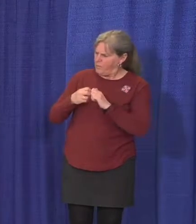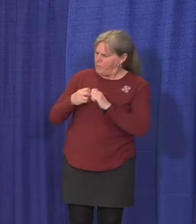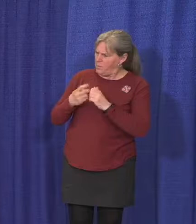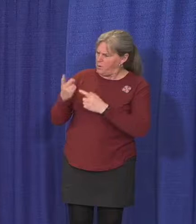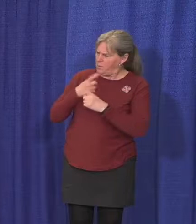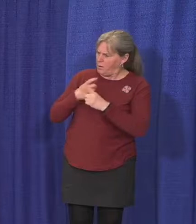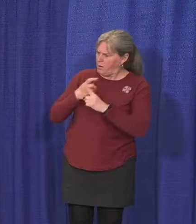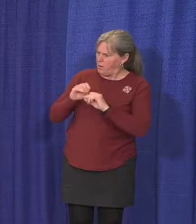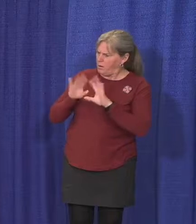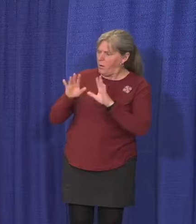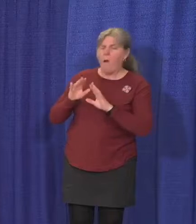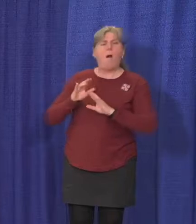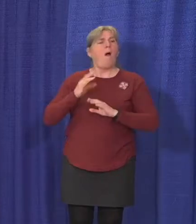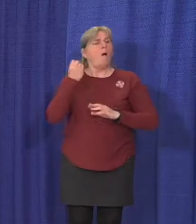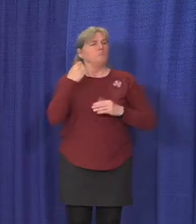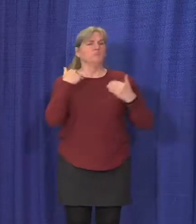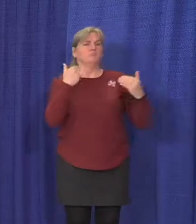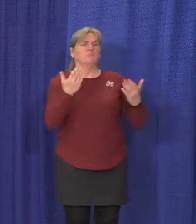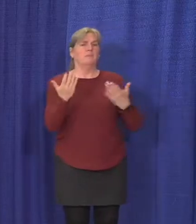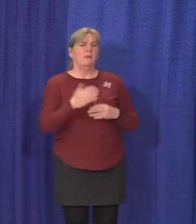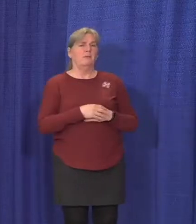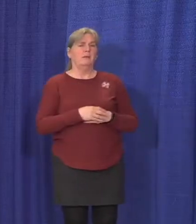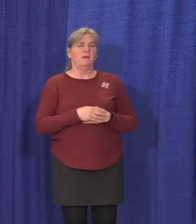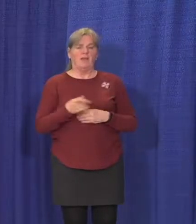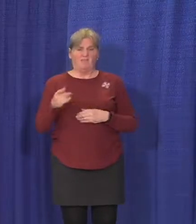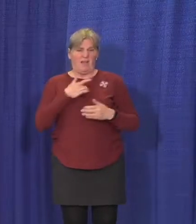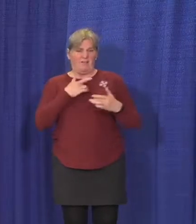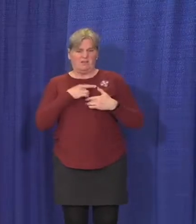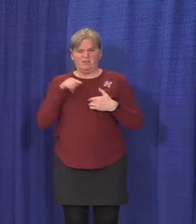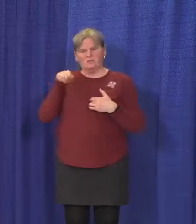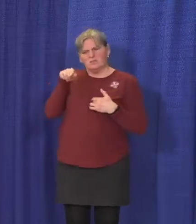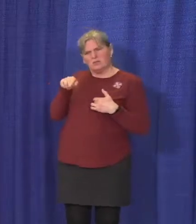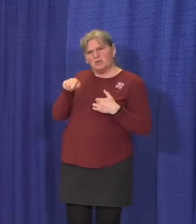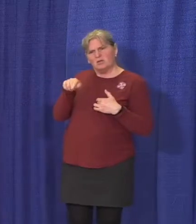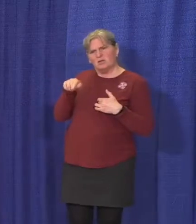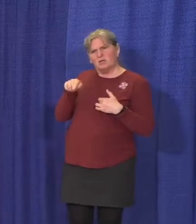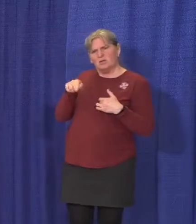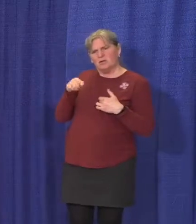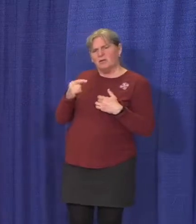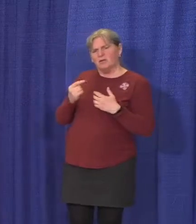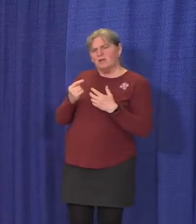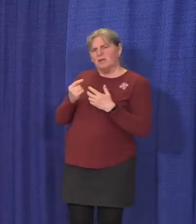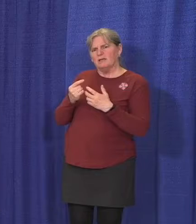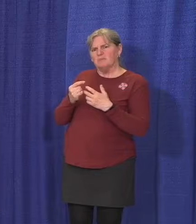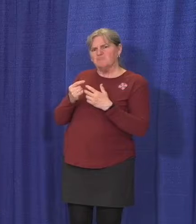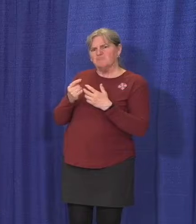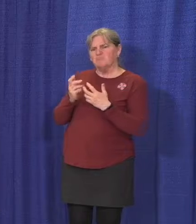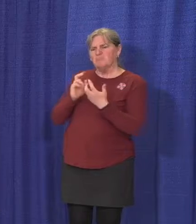have spurned -- concerns that could be allayed, our goal is to make sure we address those